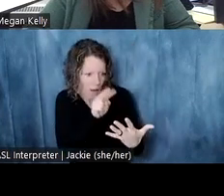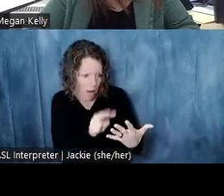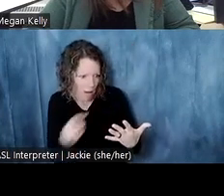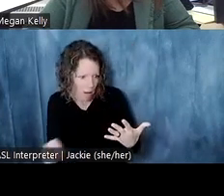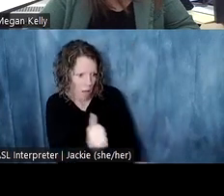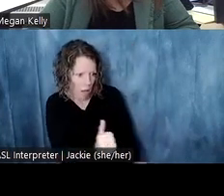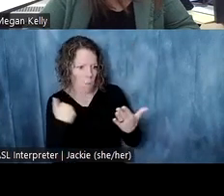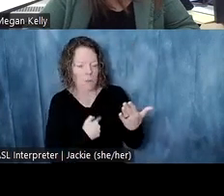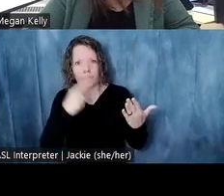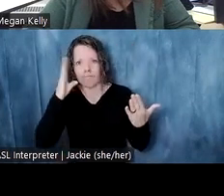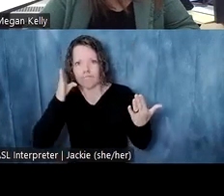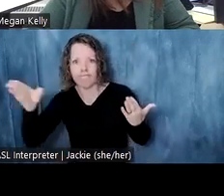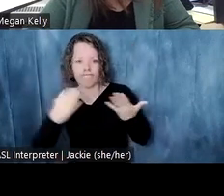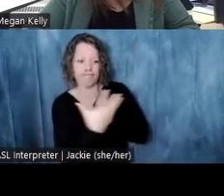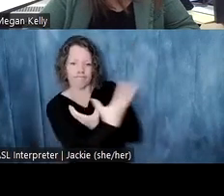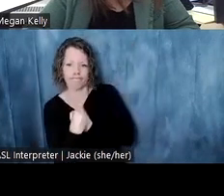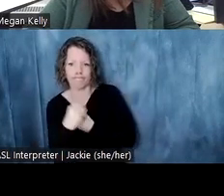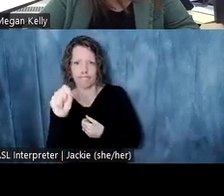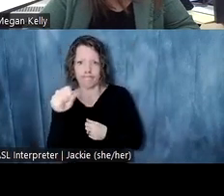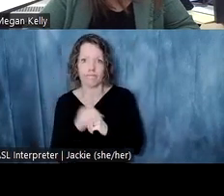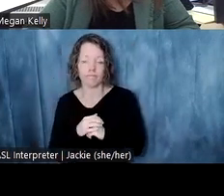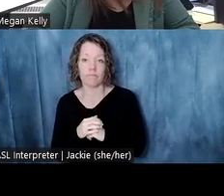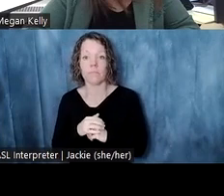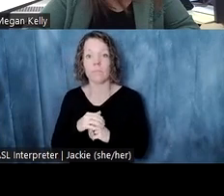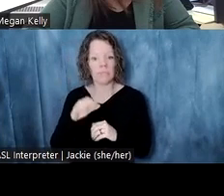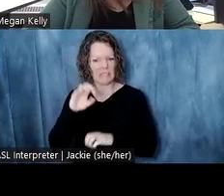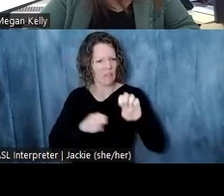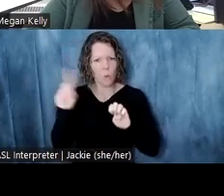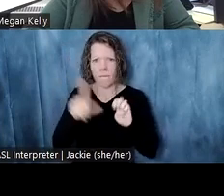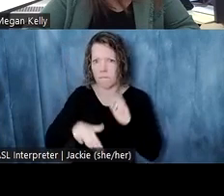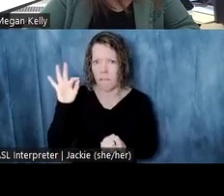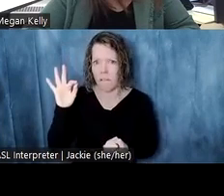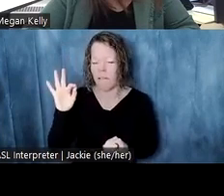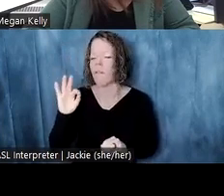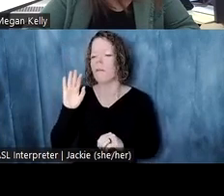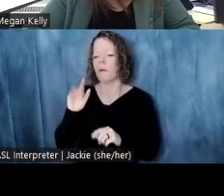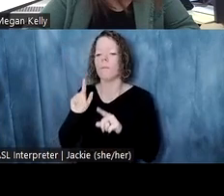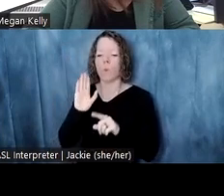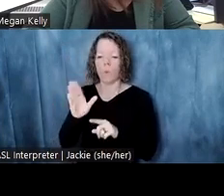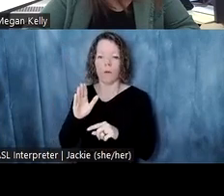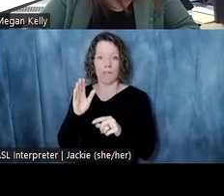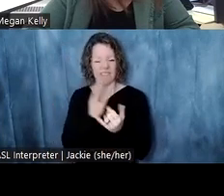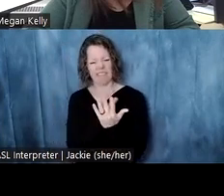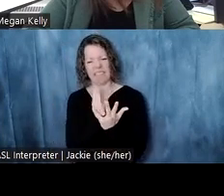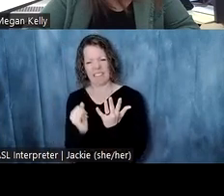to the evaluations will be shared in the chat and on a slide with a QR code before we end today's